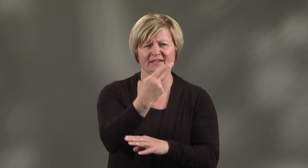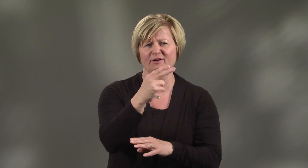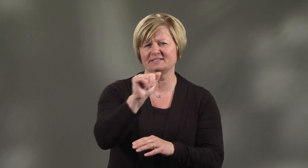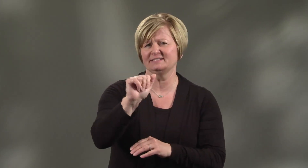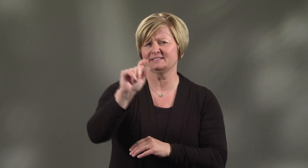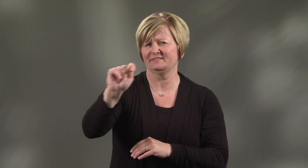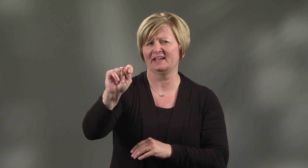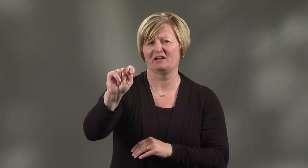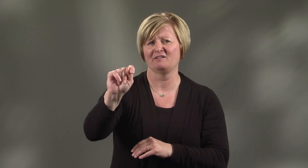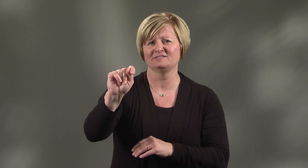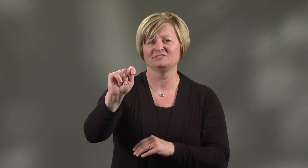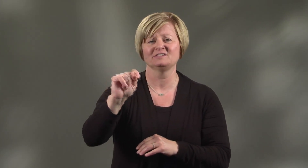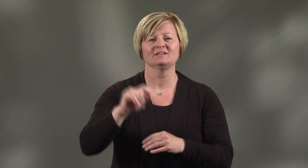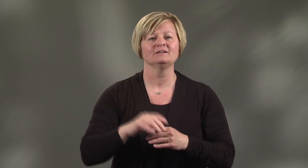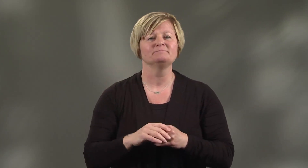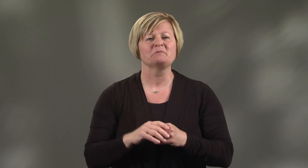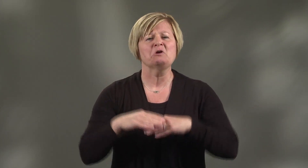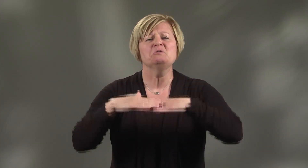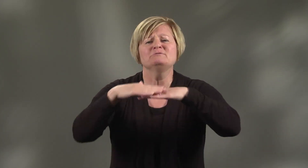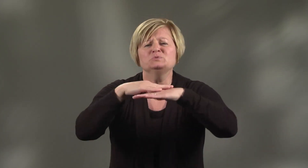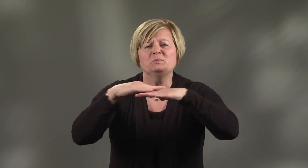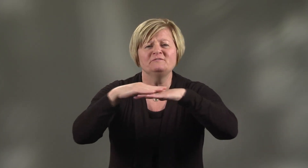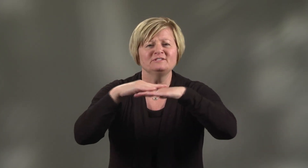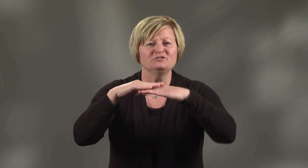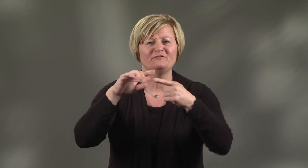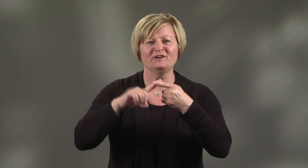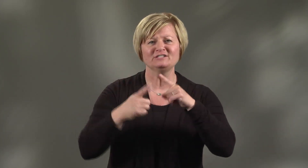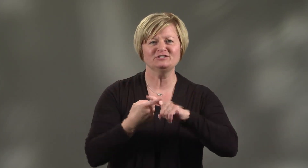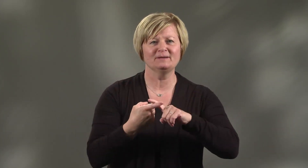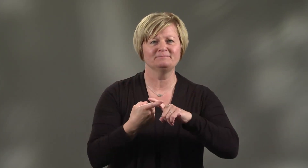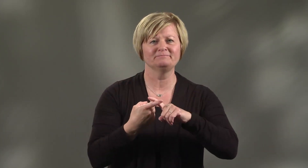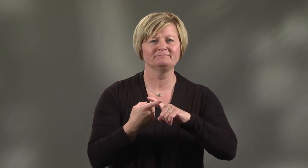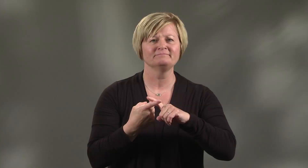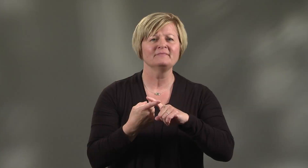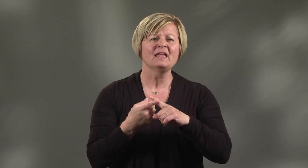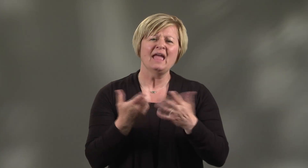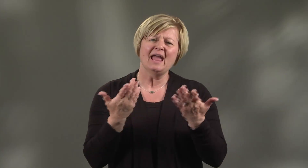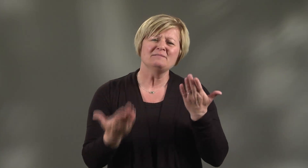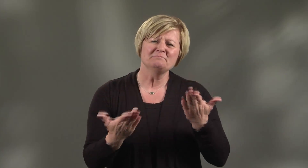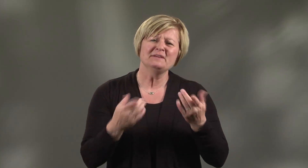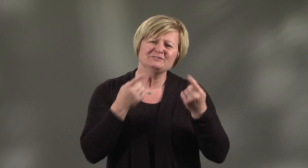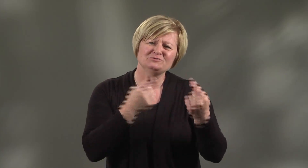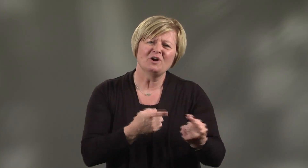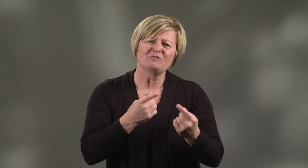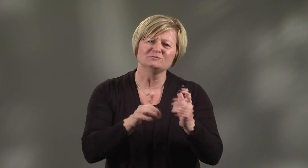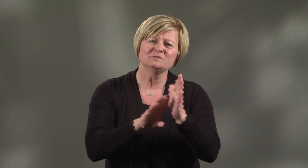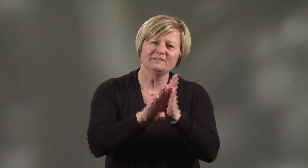in using hearing assistive technology, superficial friendships, and may struggle to develop